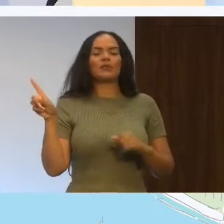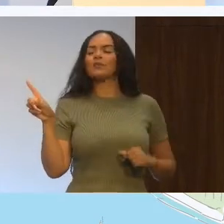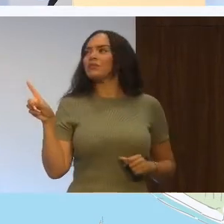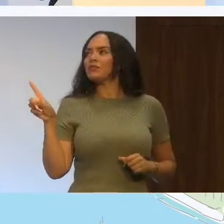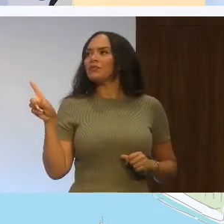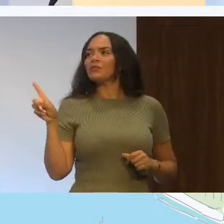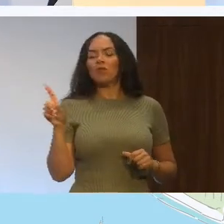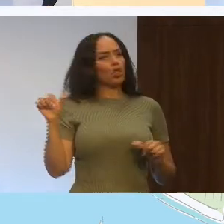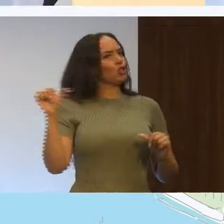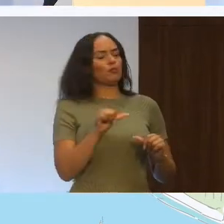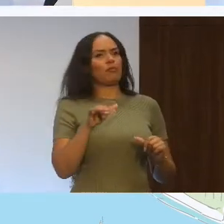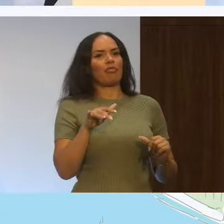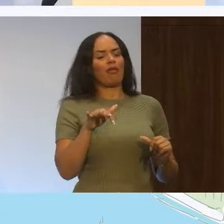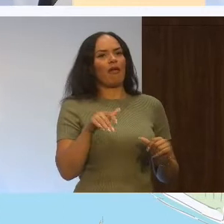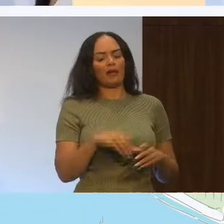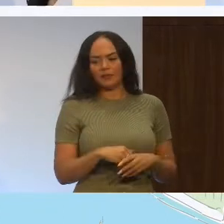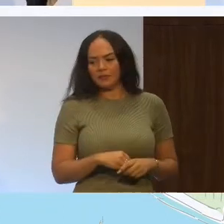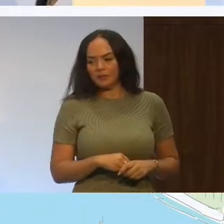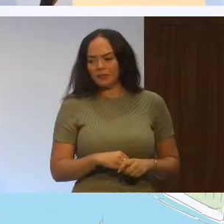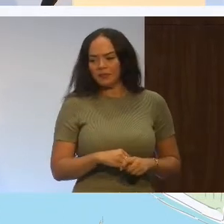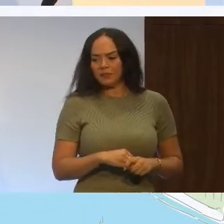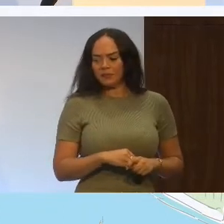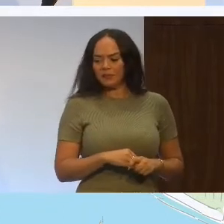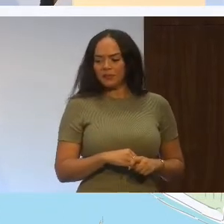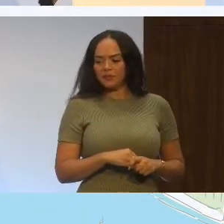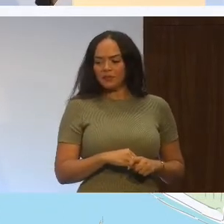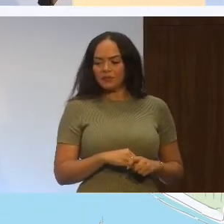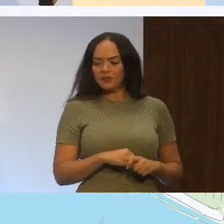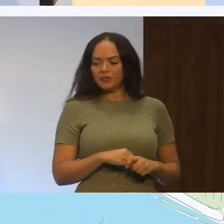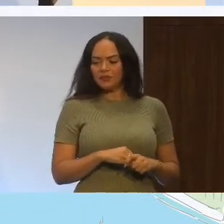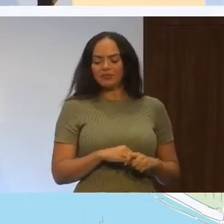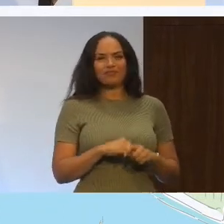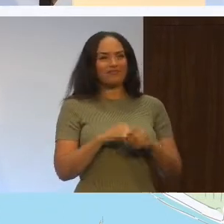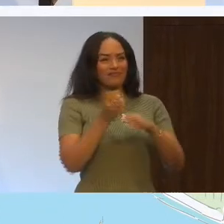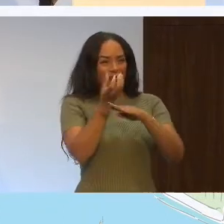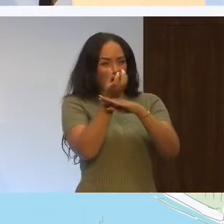So these structures we're seeing that it's like a semicircle. It's called a semicircular canal.